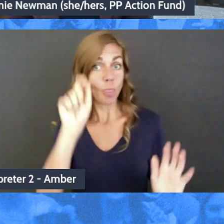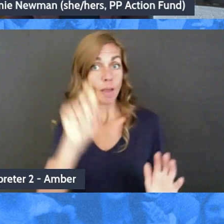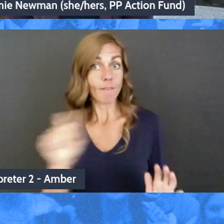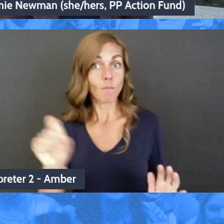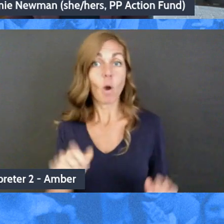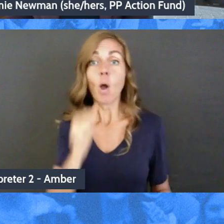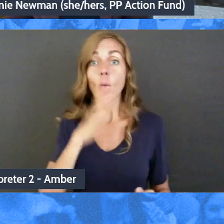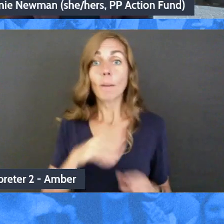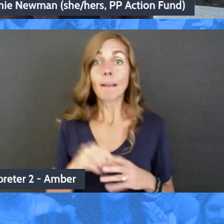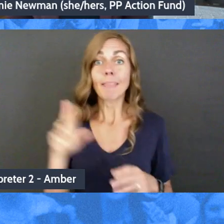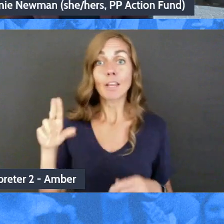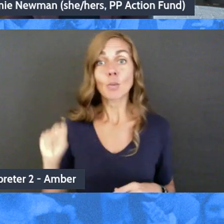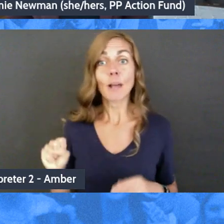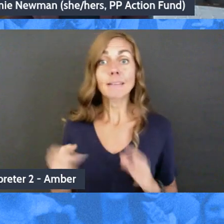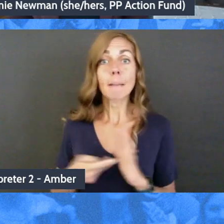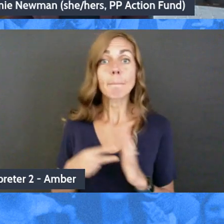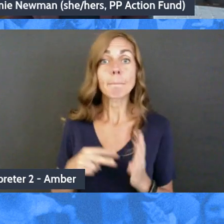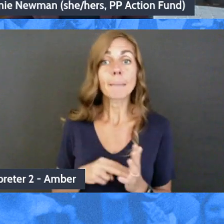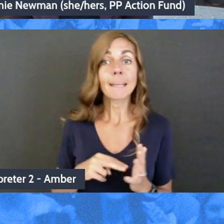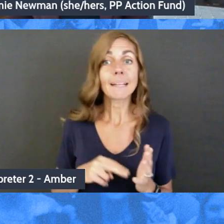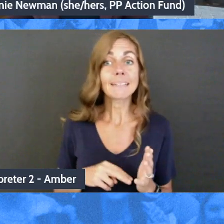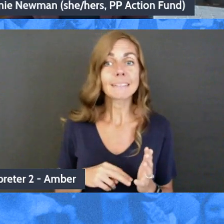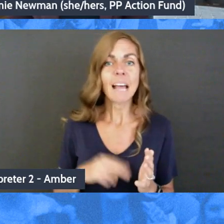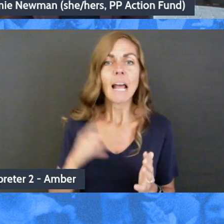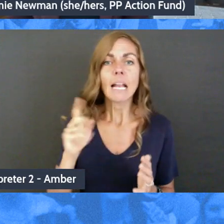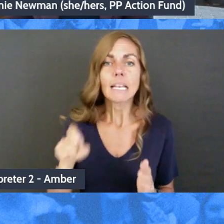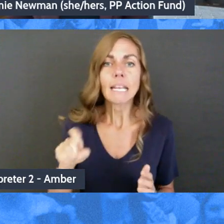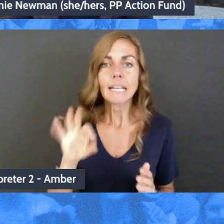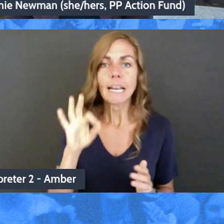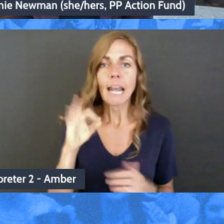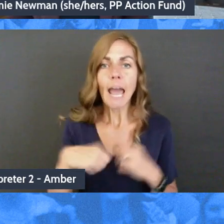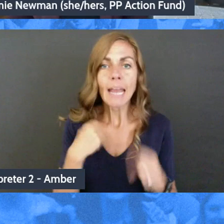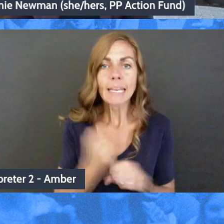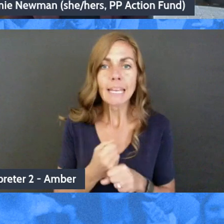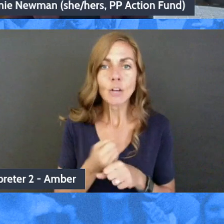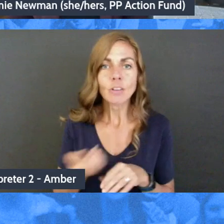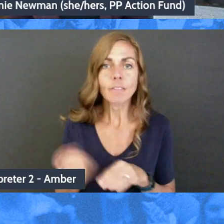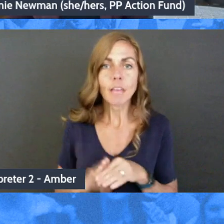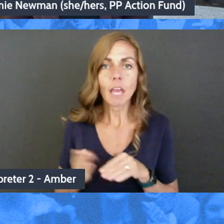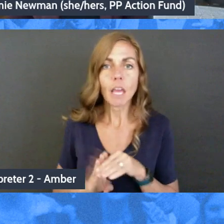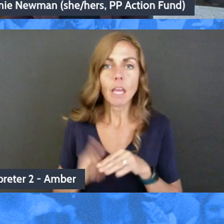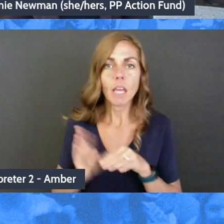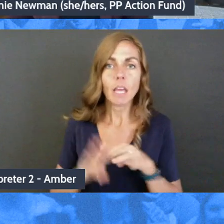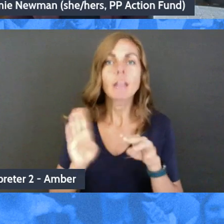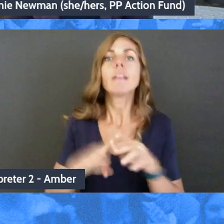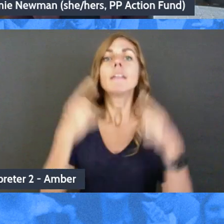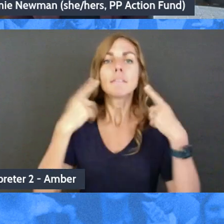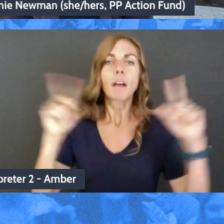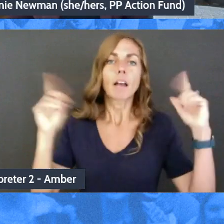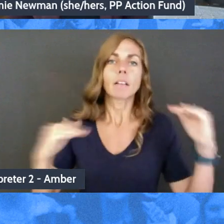would mean nearly nine straight years of job gains at this level to recover the nearly 3 million jobs